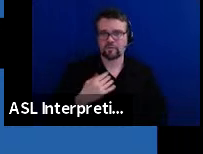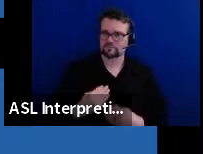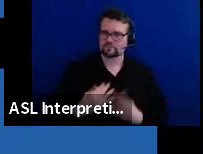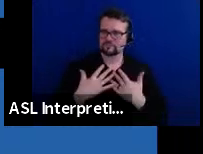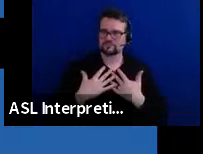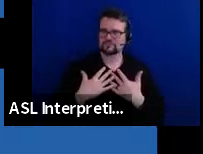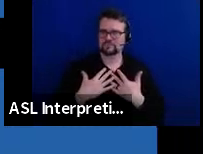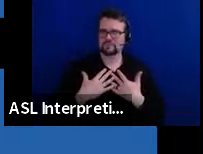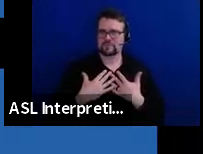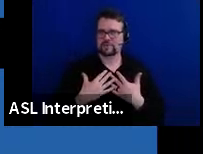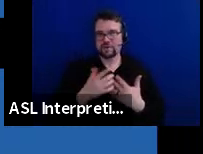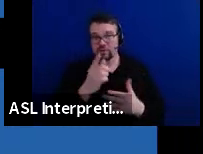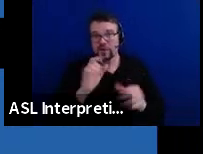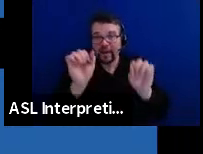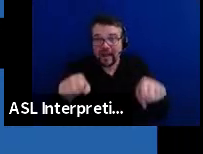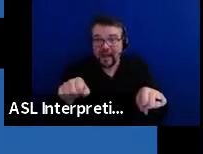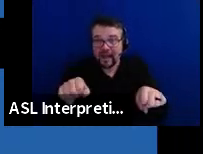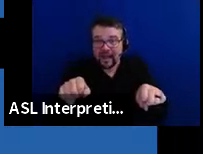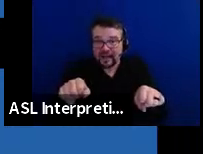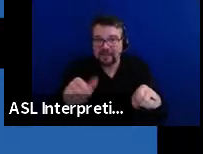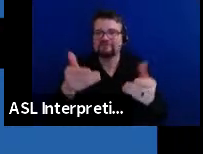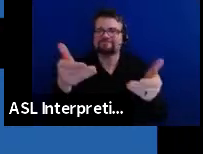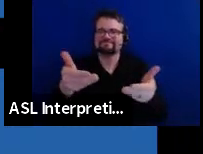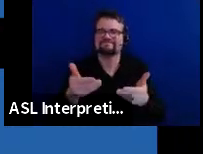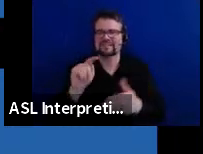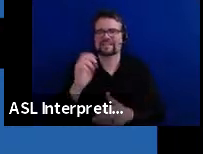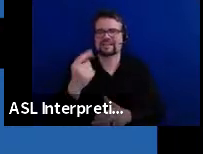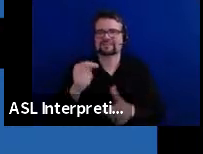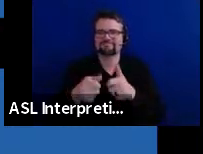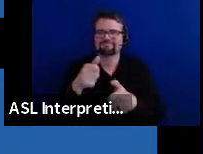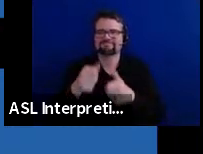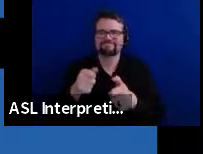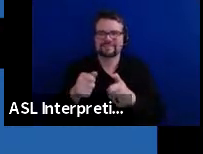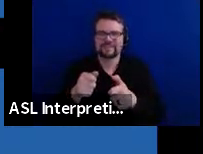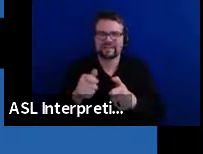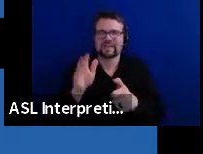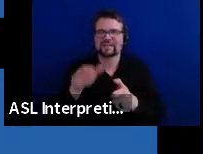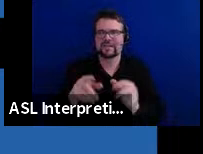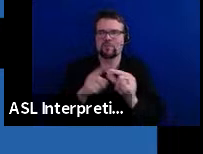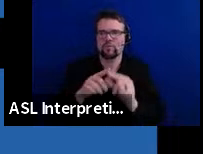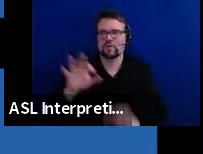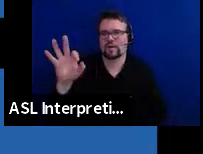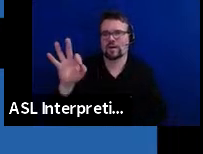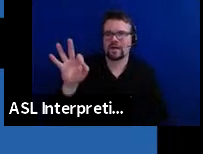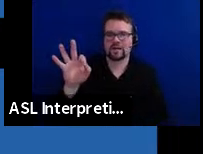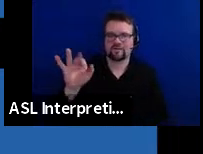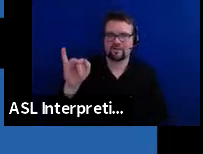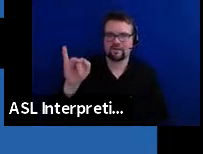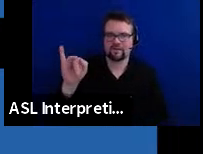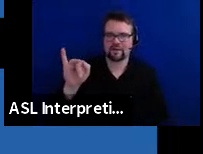TO, WE INVITE YOU TO TEXT THE WORD FIVE, THAT'S F-I-V-E, TO